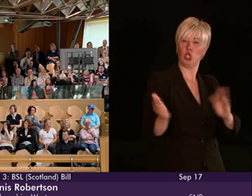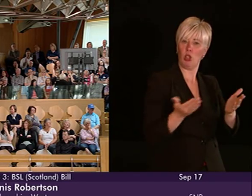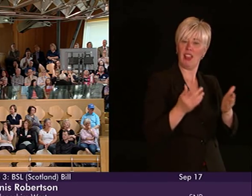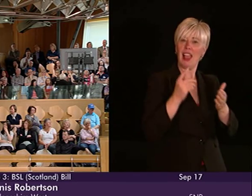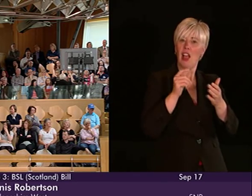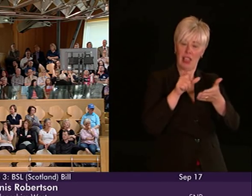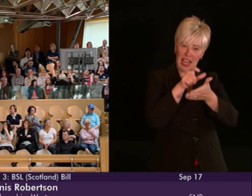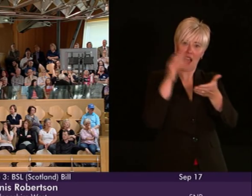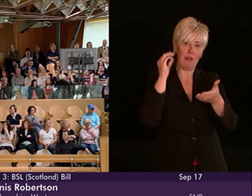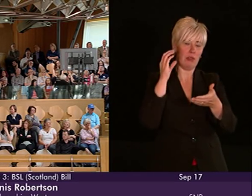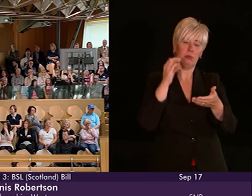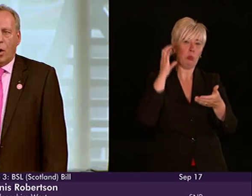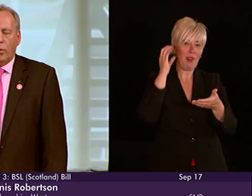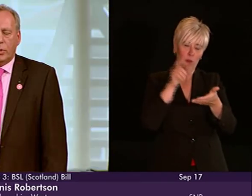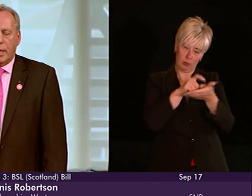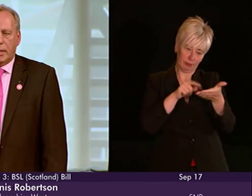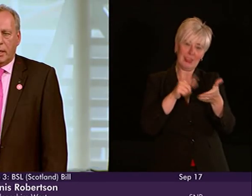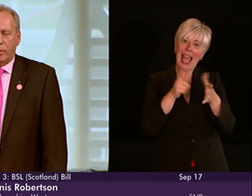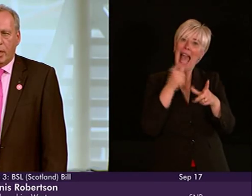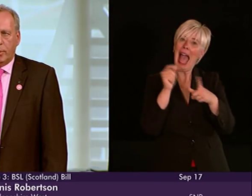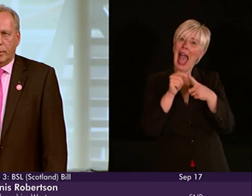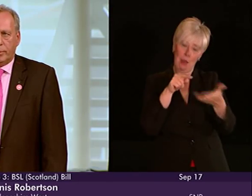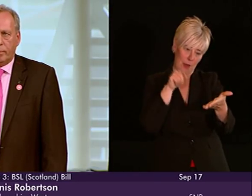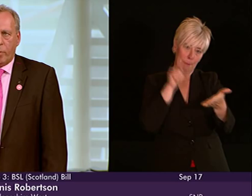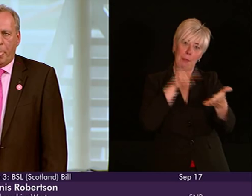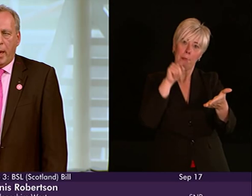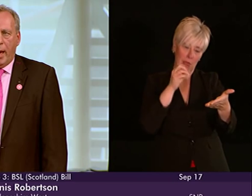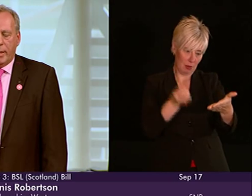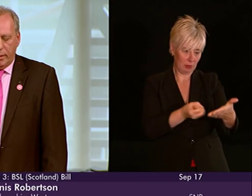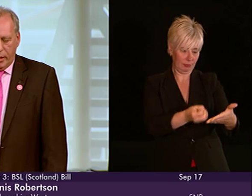phone and smart technology. Those things are available. When that system was rolled out,